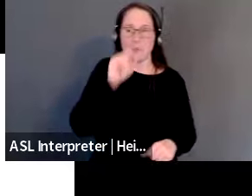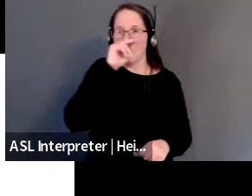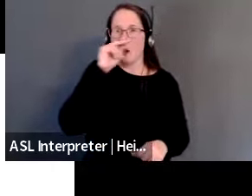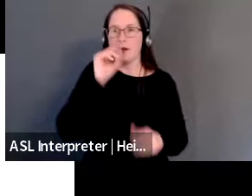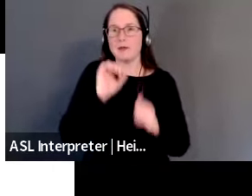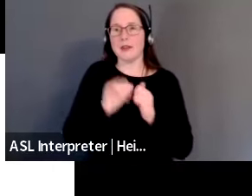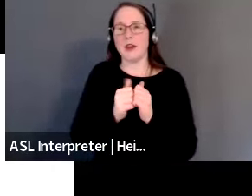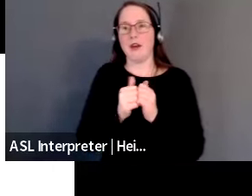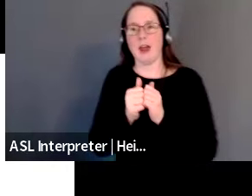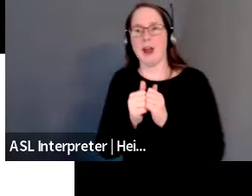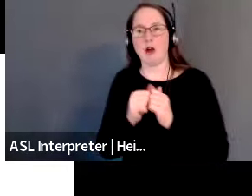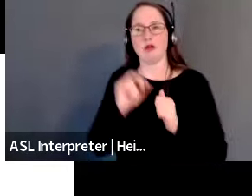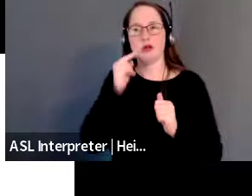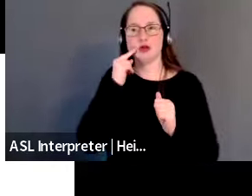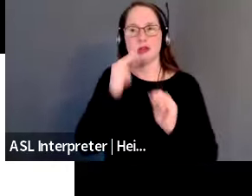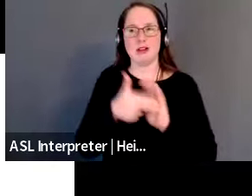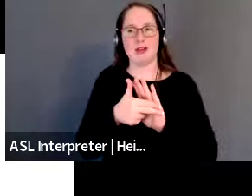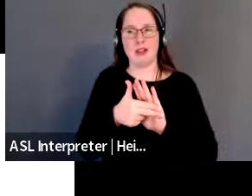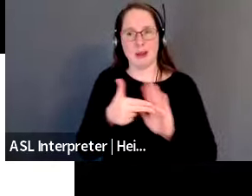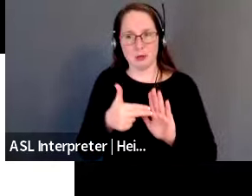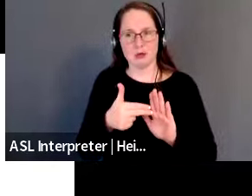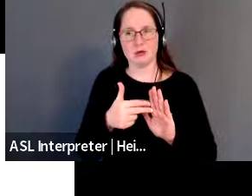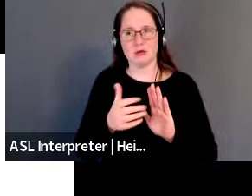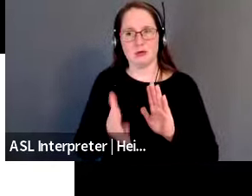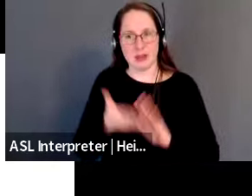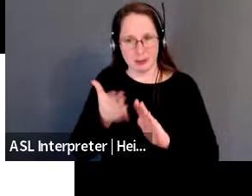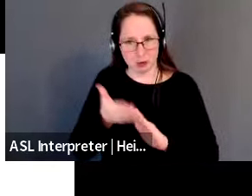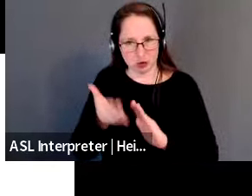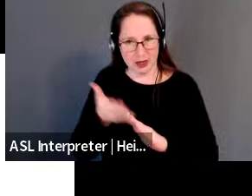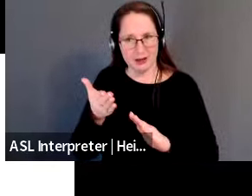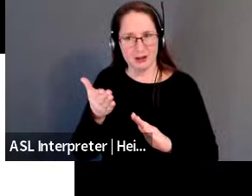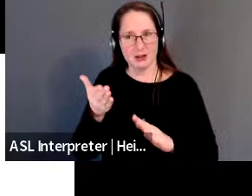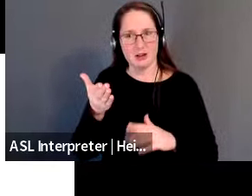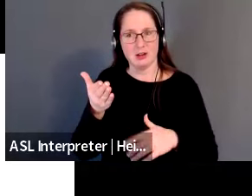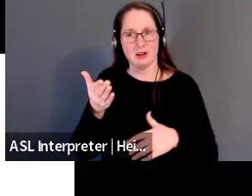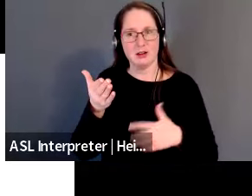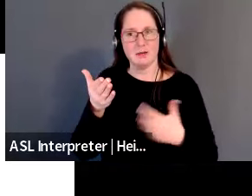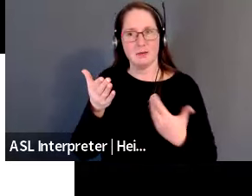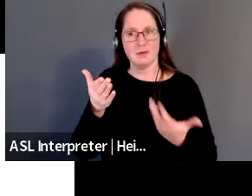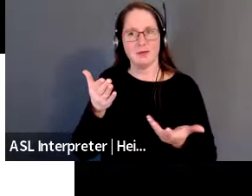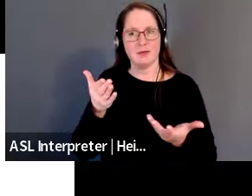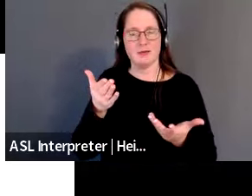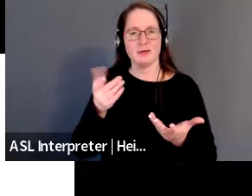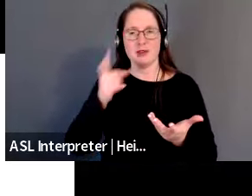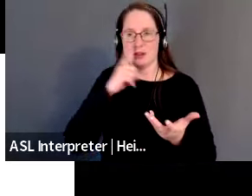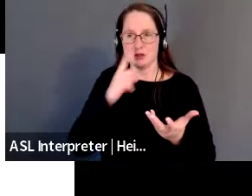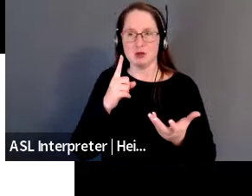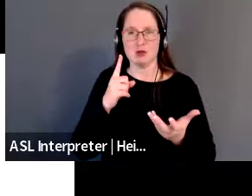The way nutrition labels operate is that there is an ever-increasing number of materials